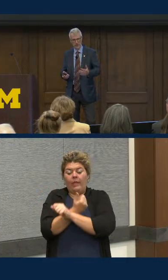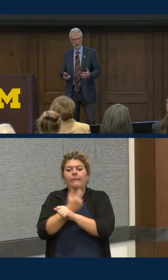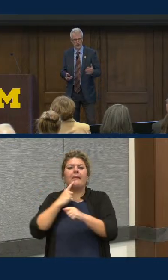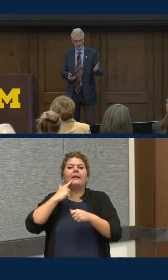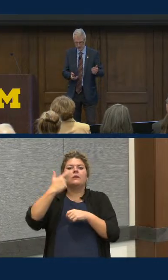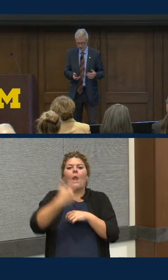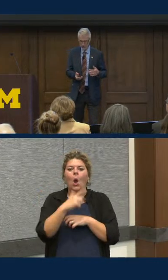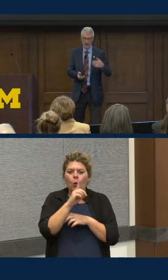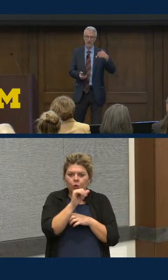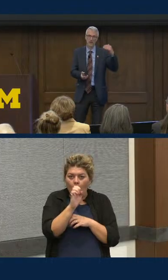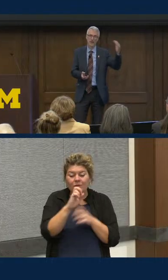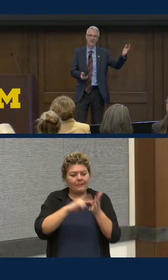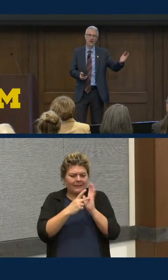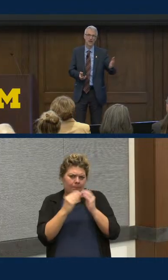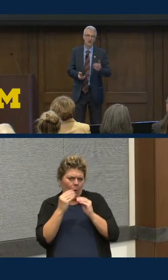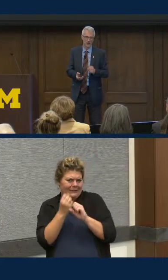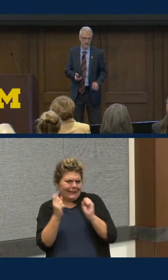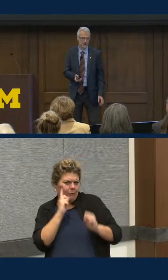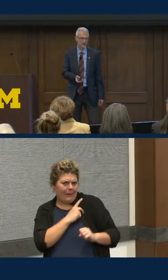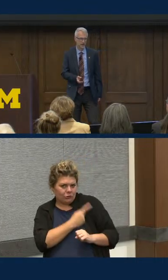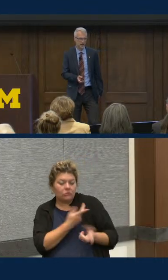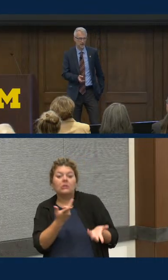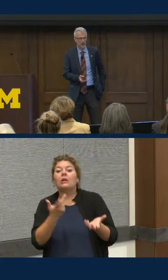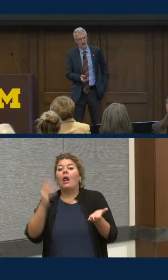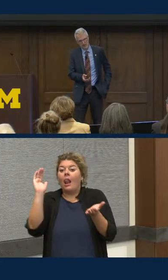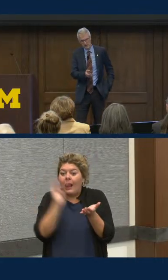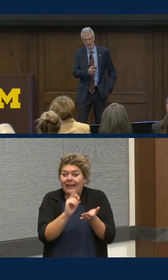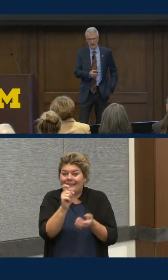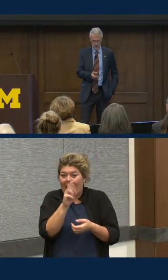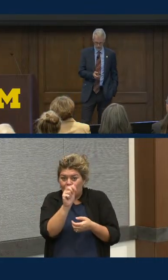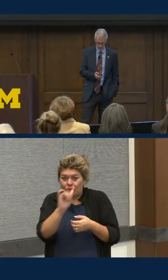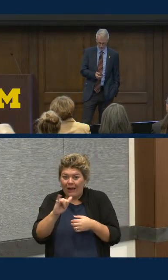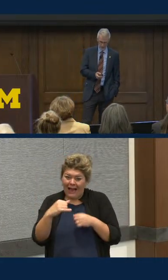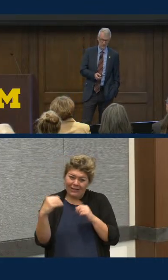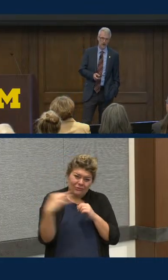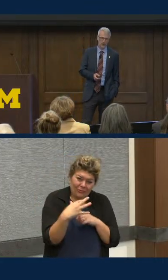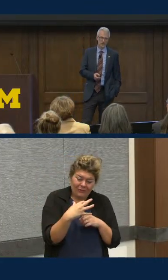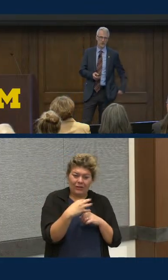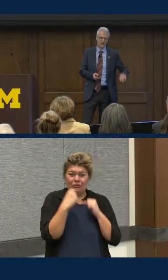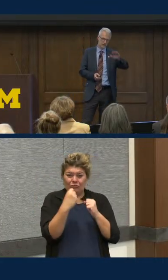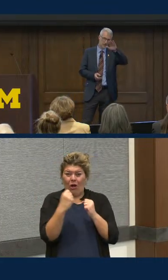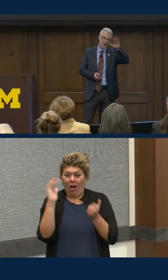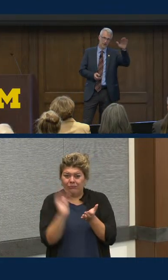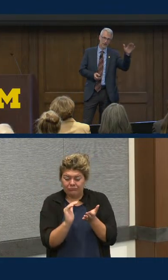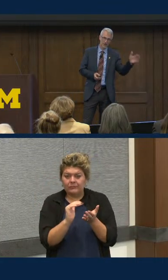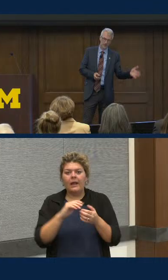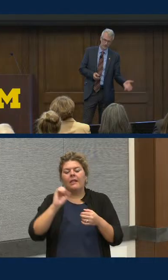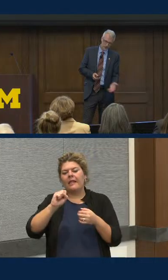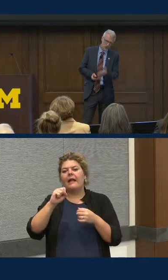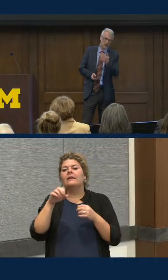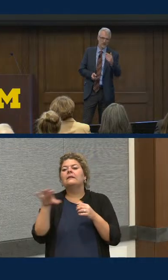lower dose safer for the patient less x-ray intensity by pars